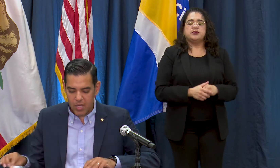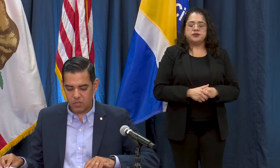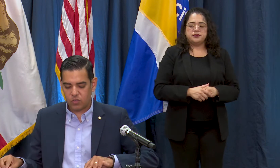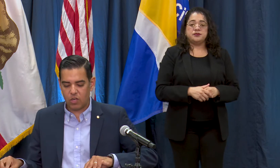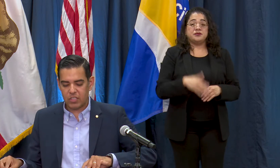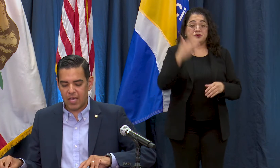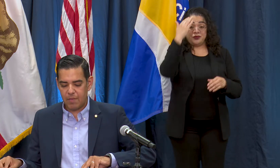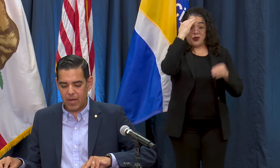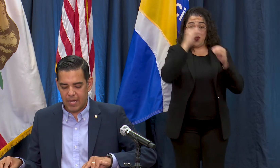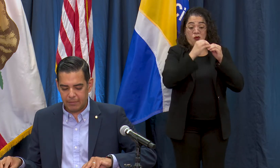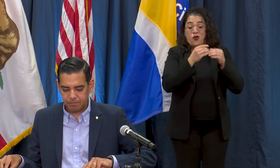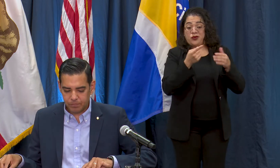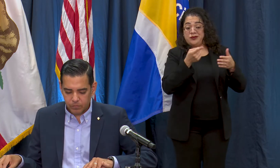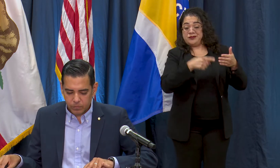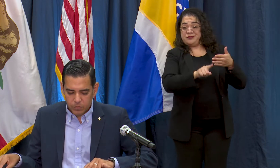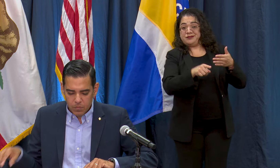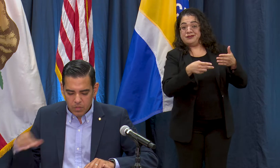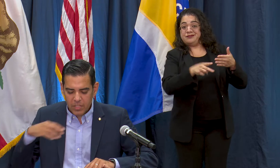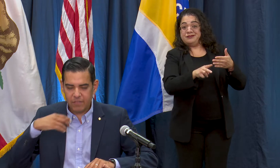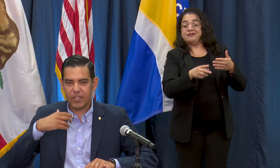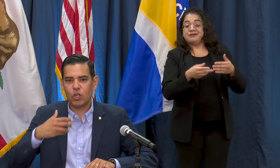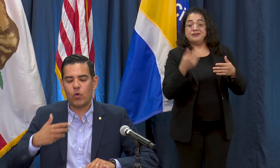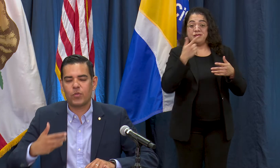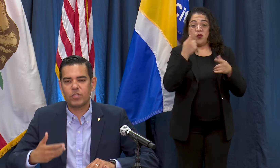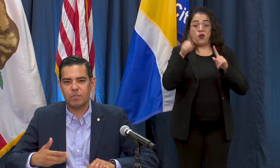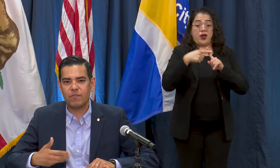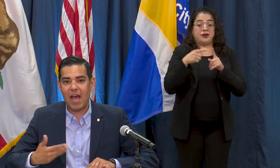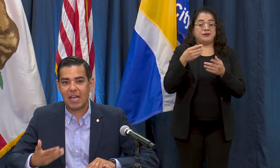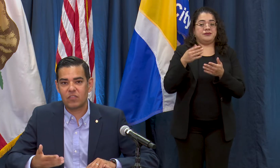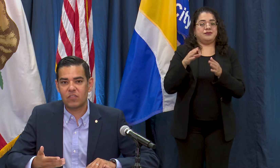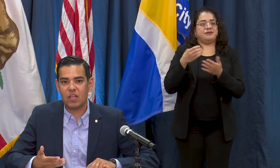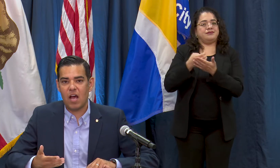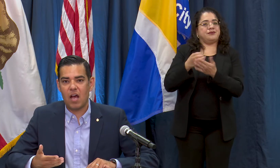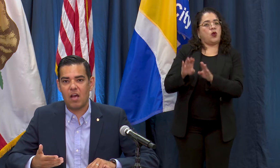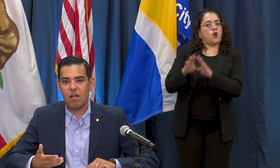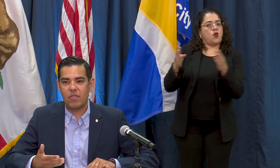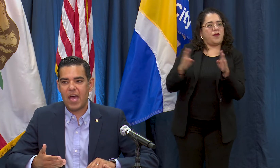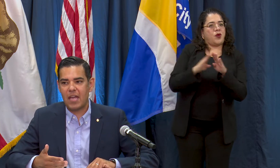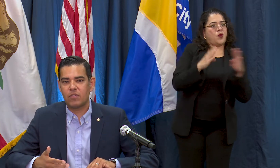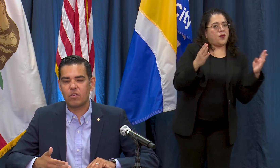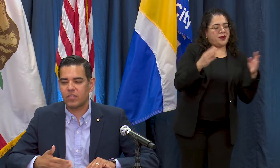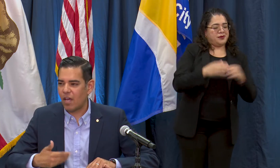to start today by going through some facts and there's a lot